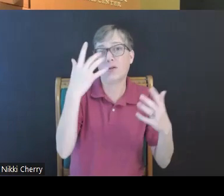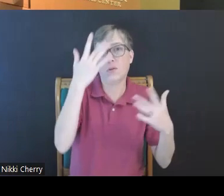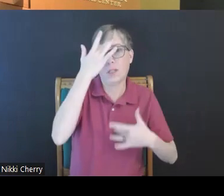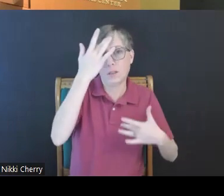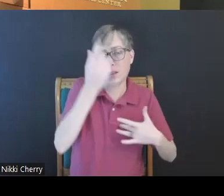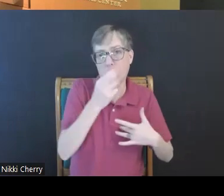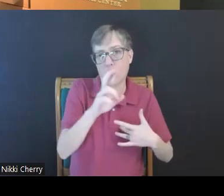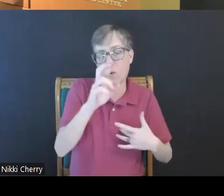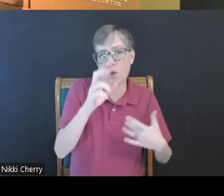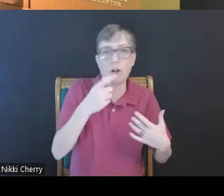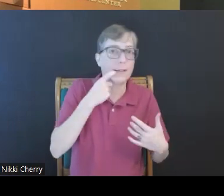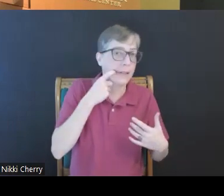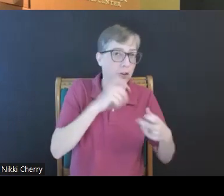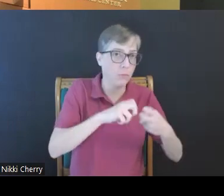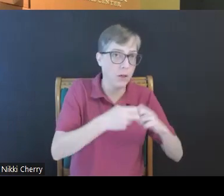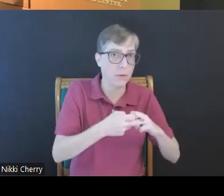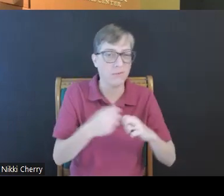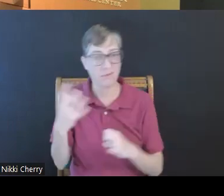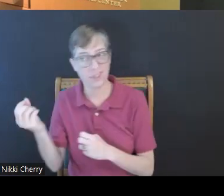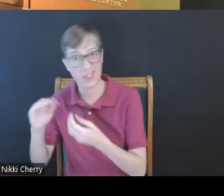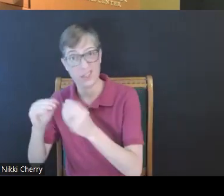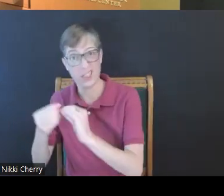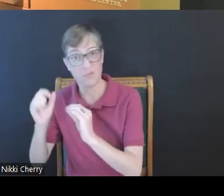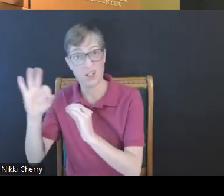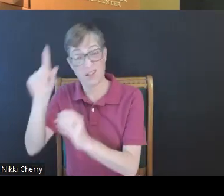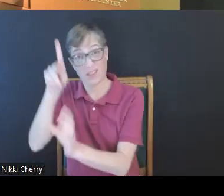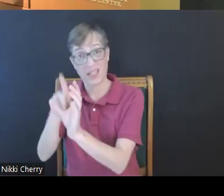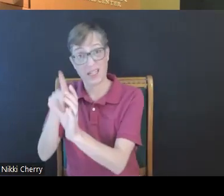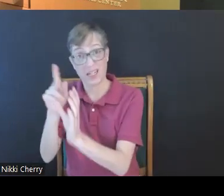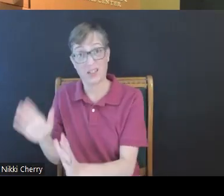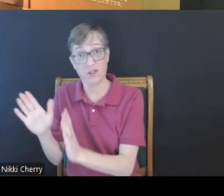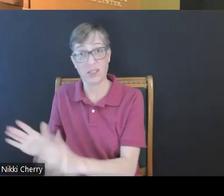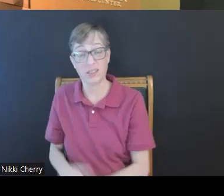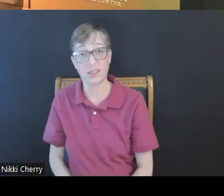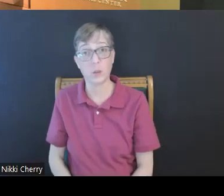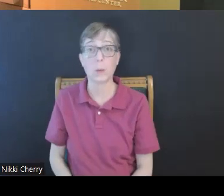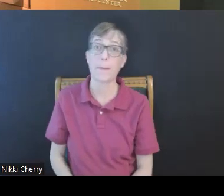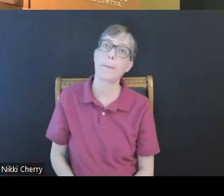living in an urban part of the United States uh we could give you six minutes a month uh with a